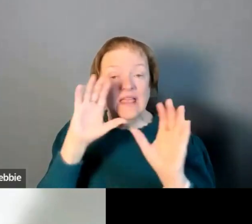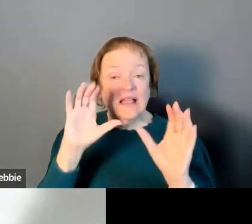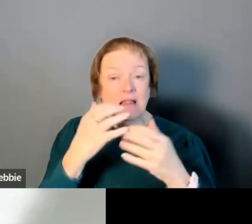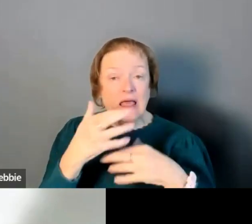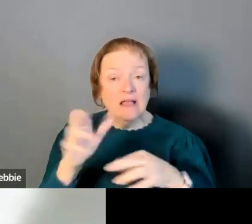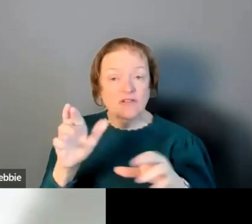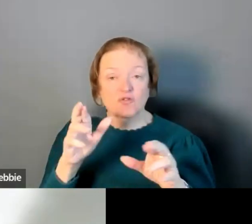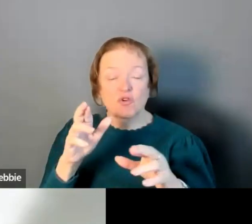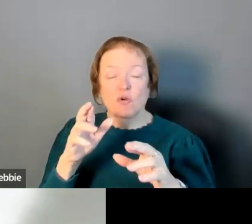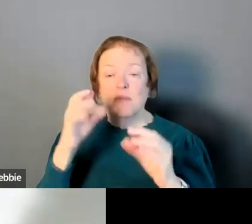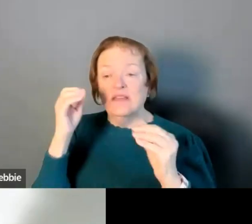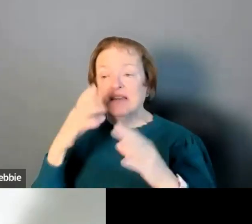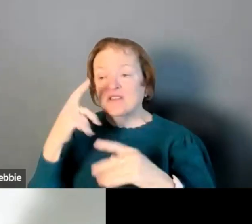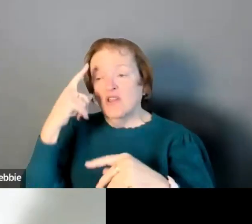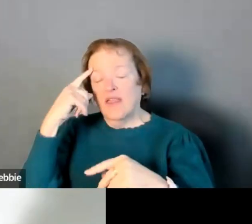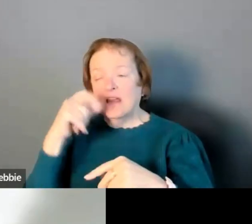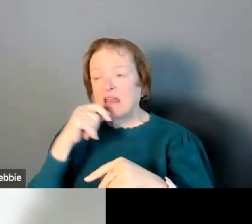they are not getting FM, they are not getting FM.